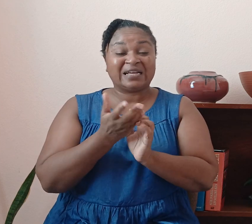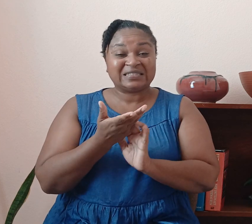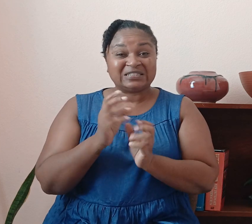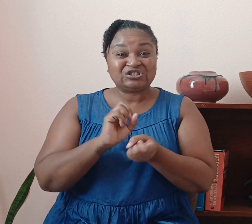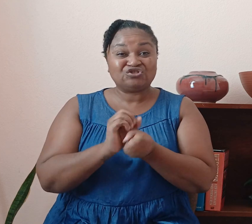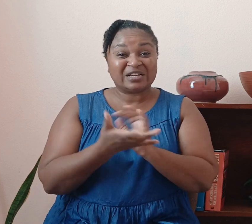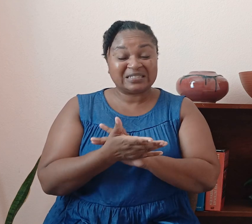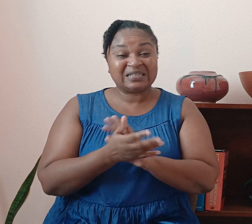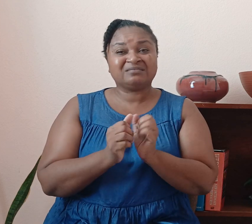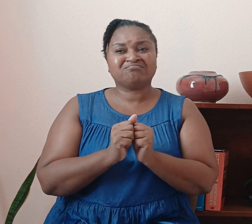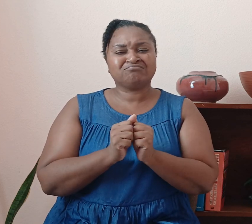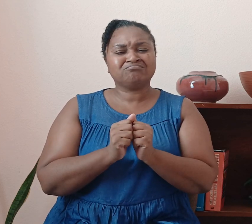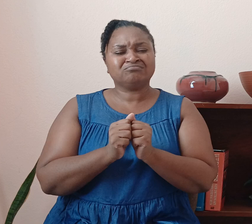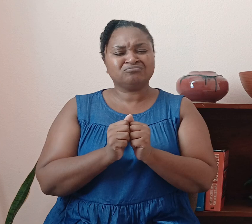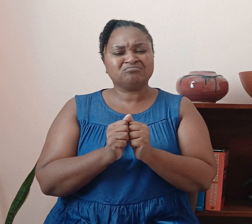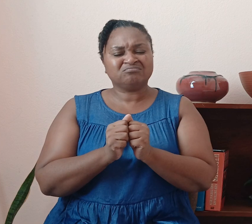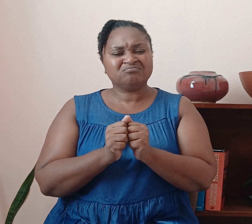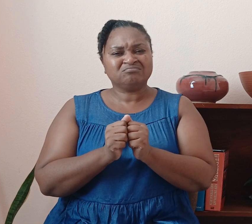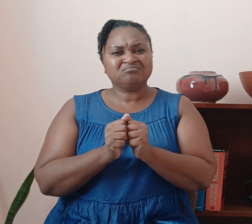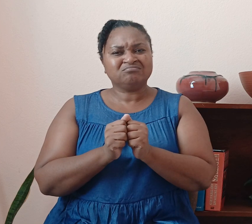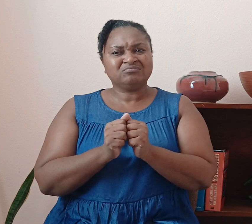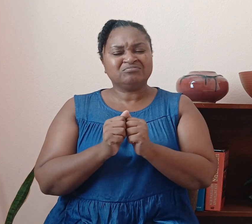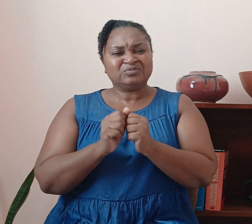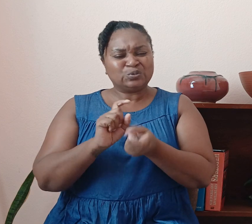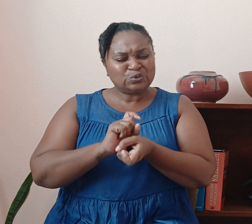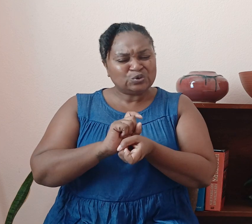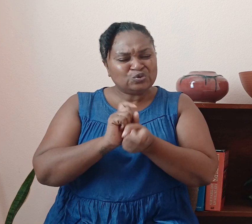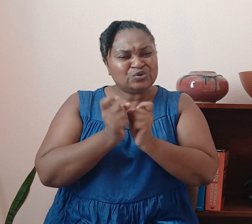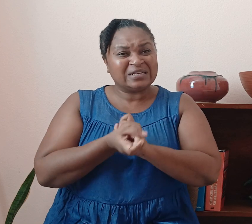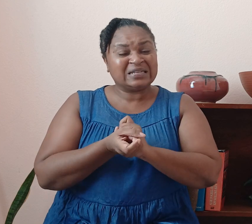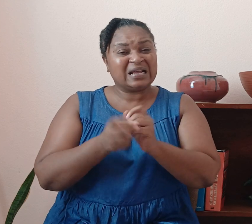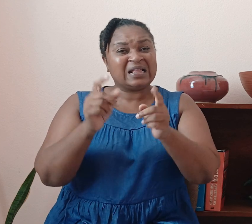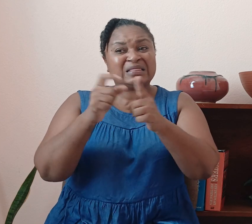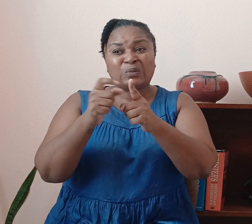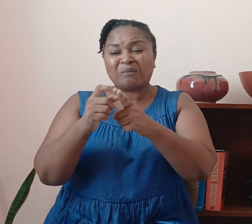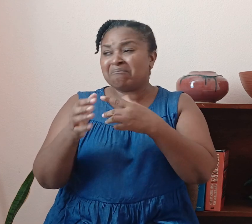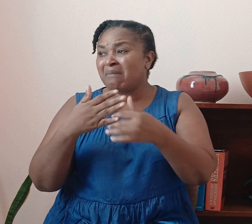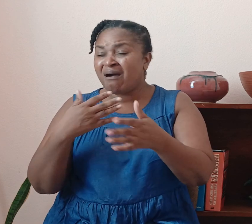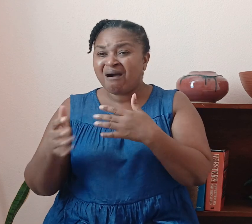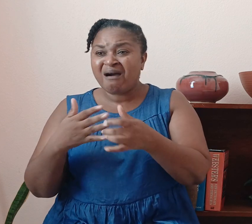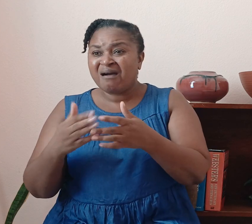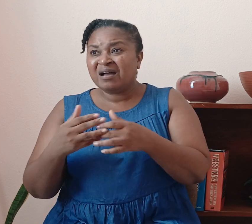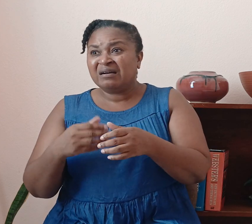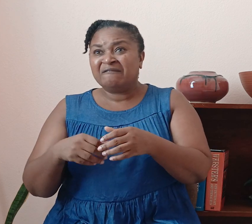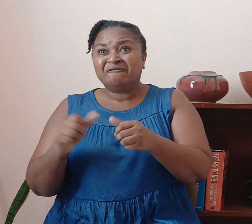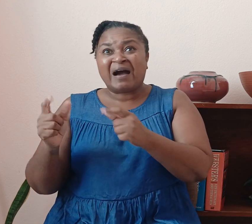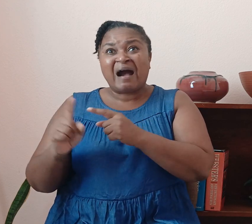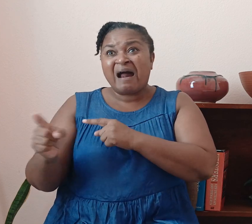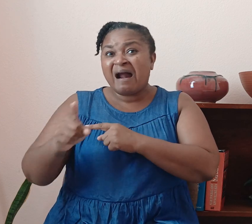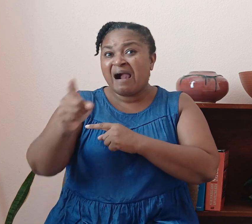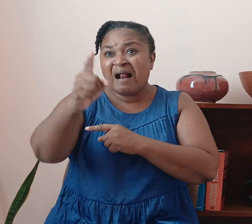translate the Word in even the most remote places in the world.